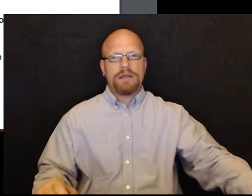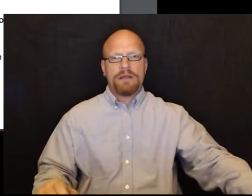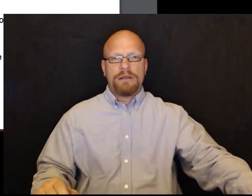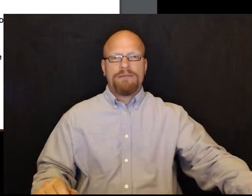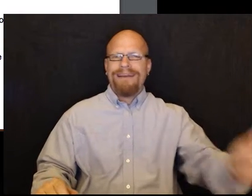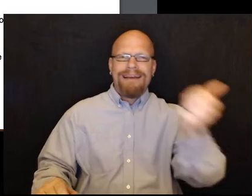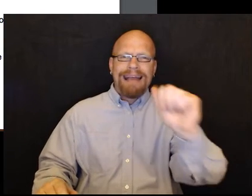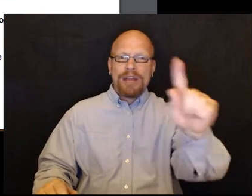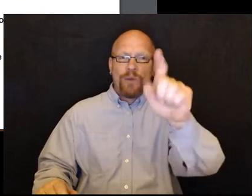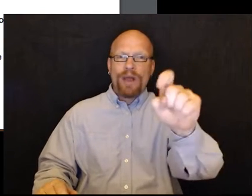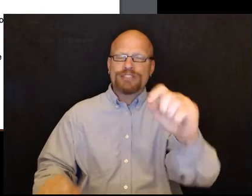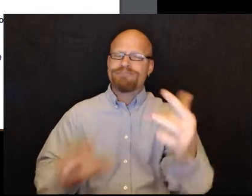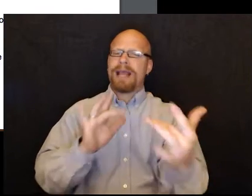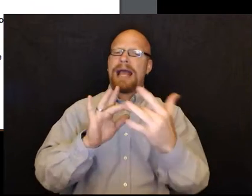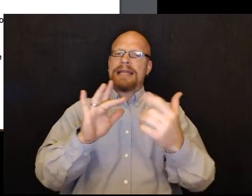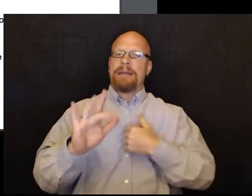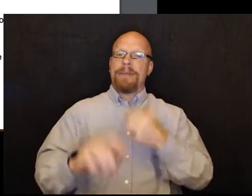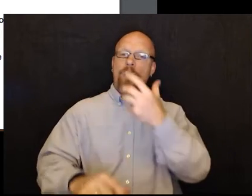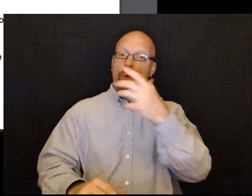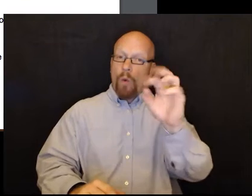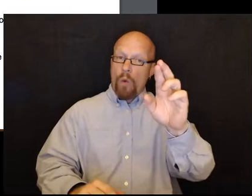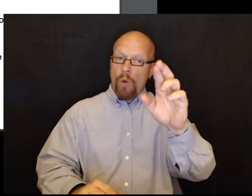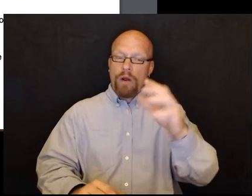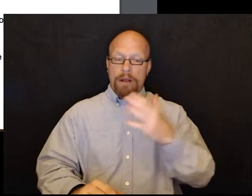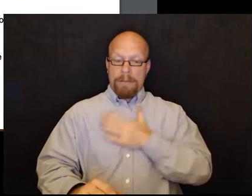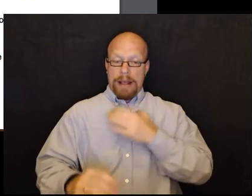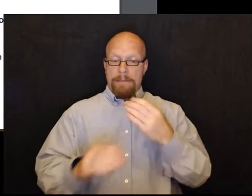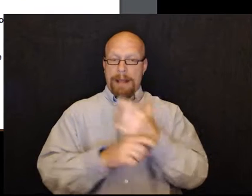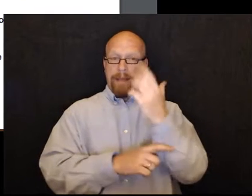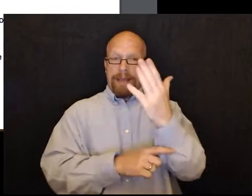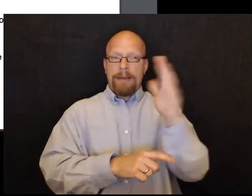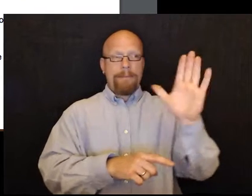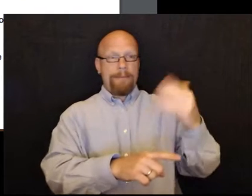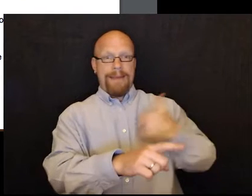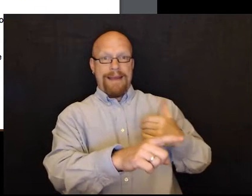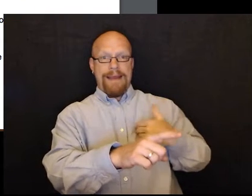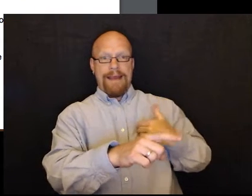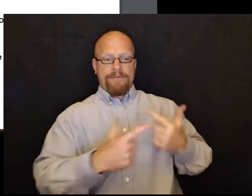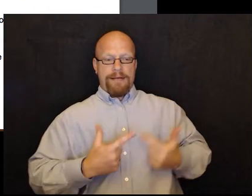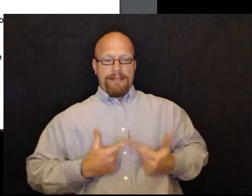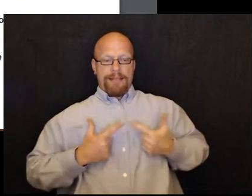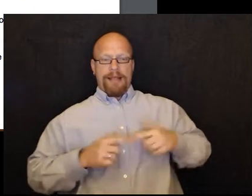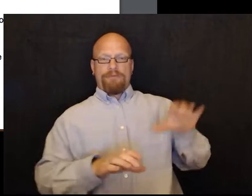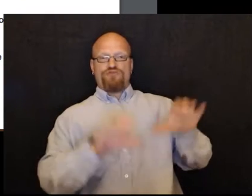this this PDF explains everything you need to know on how to sign up read it